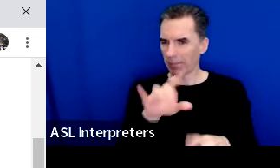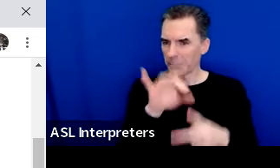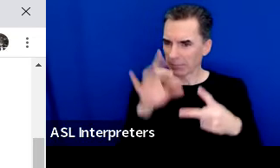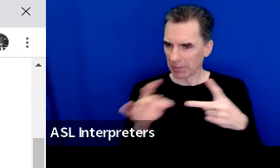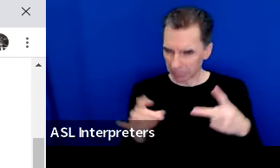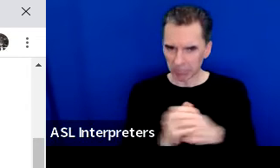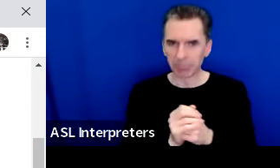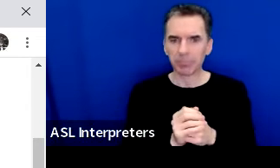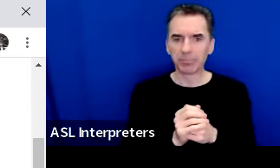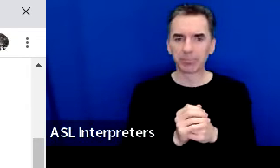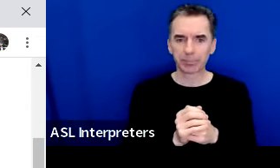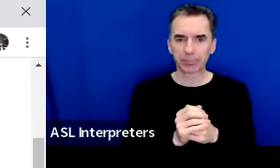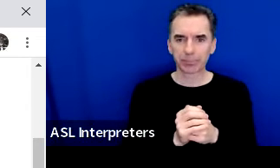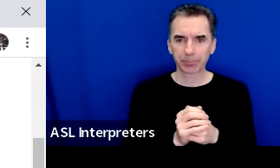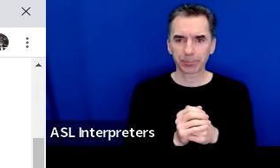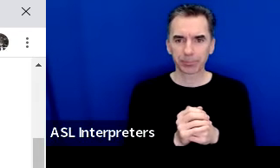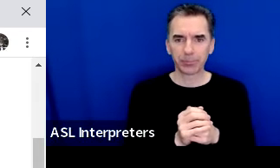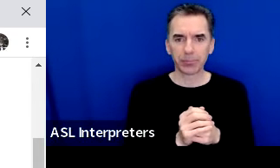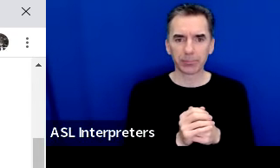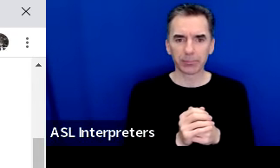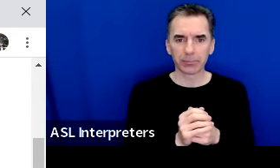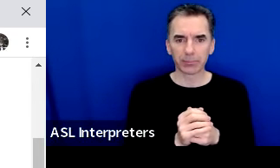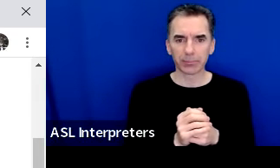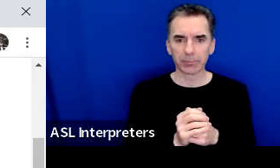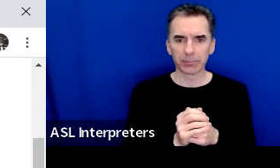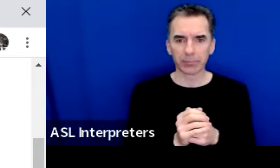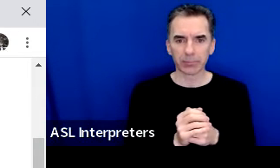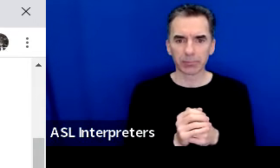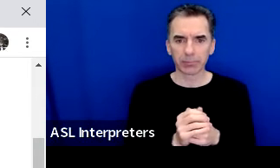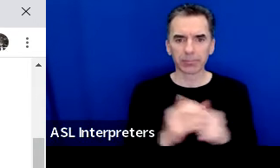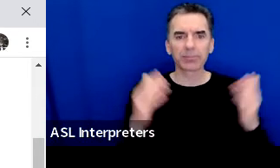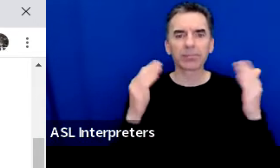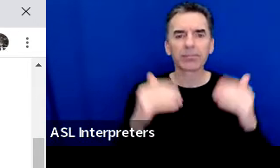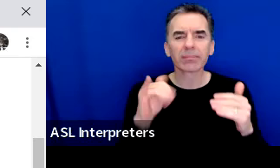And similarly, are level evidence authors point one that's randomized also.